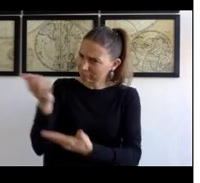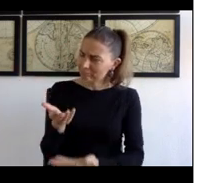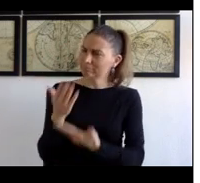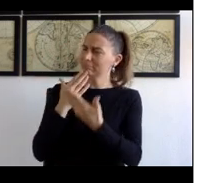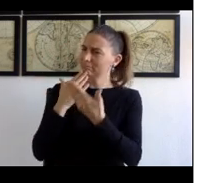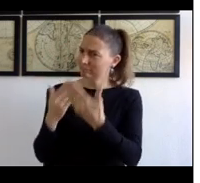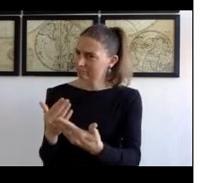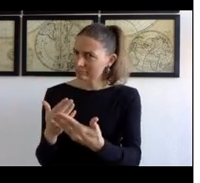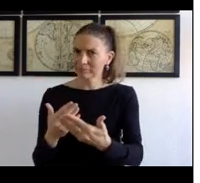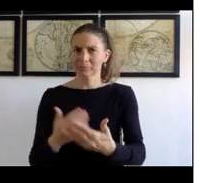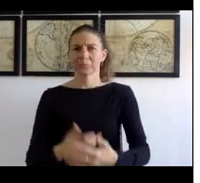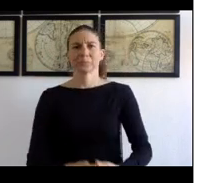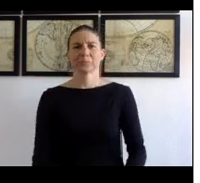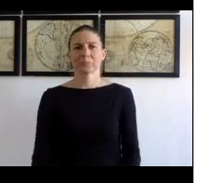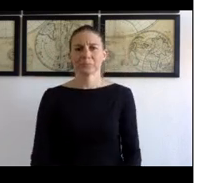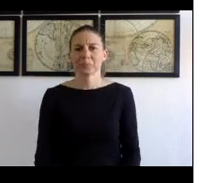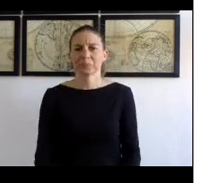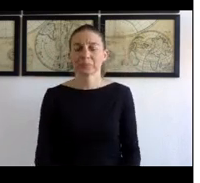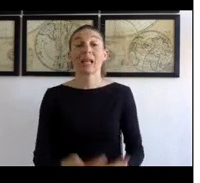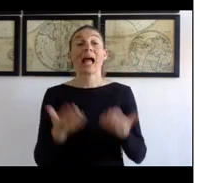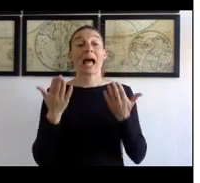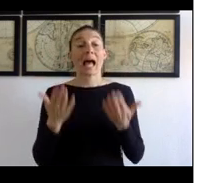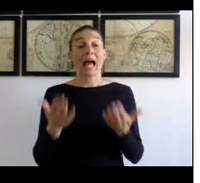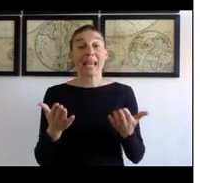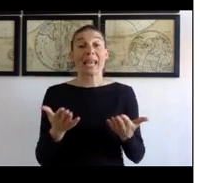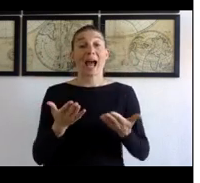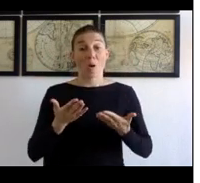And I have just had permission from our very kind interpreters